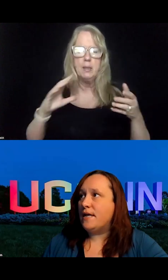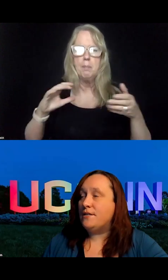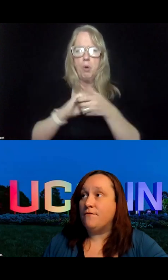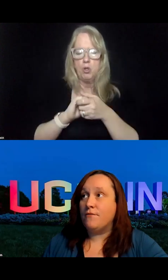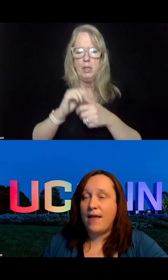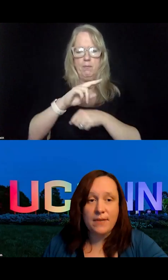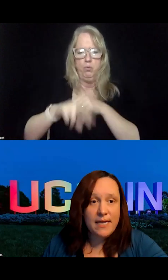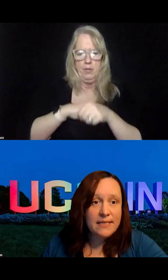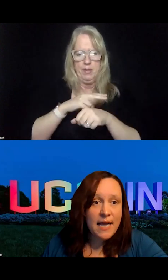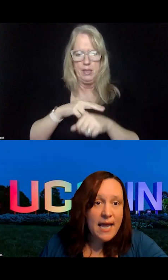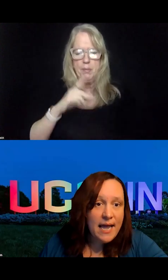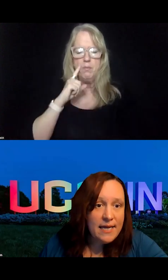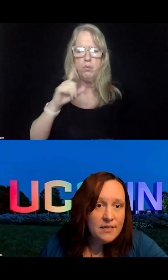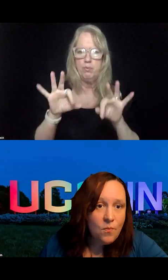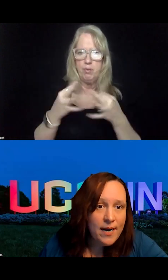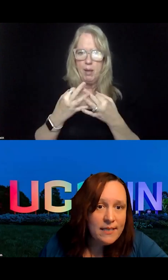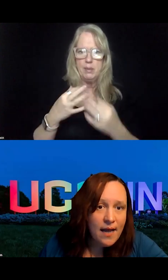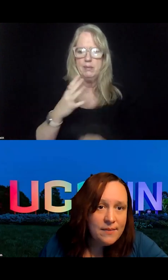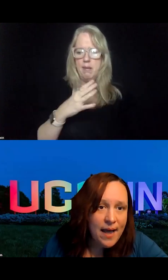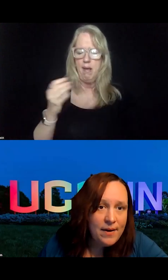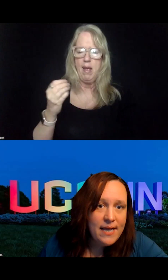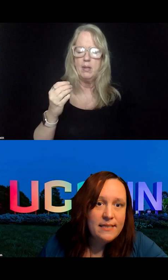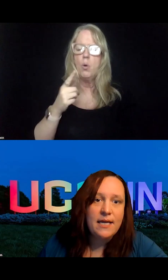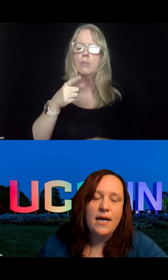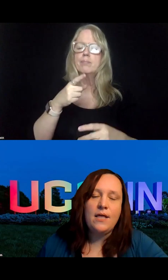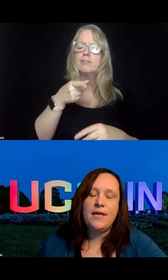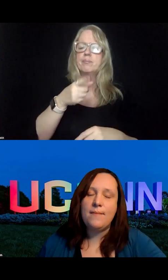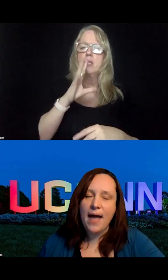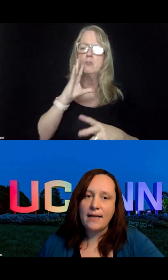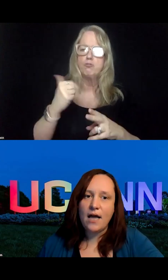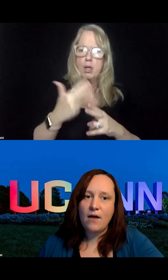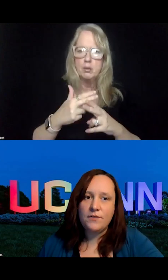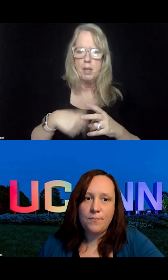[INDISCERNIBLE] FOR FAMILIES. IT TAUNG TALKS ABOUT THE IMPACT OF